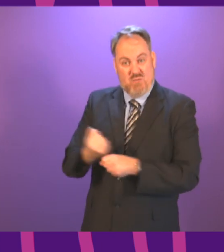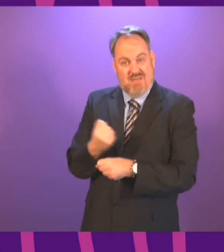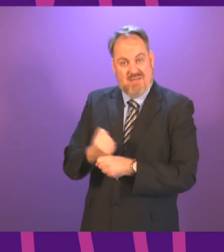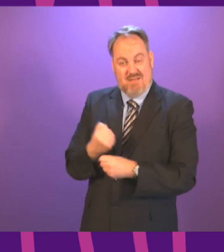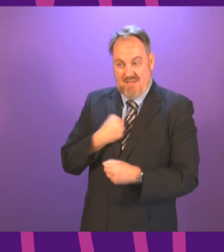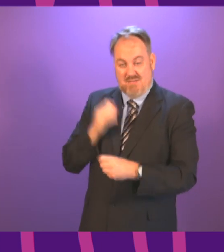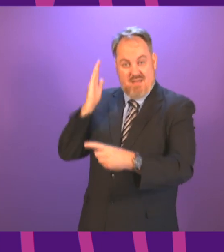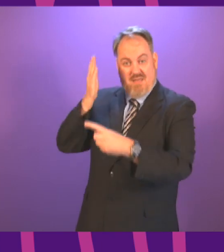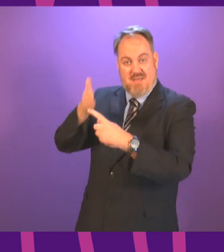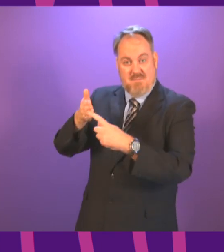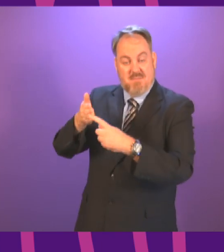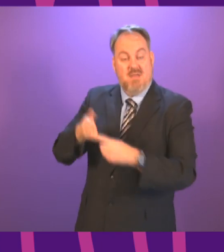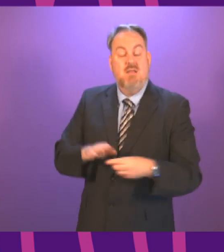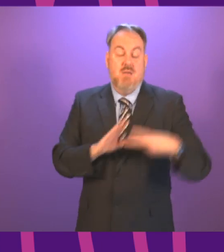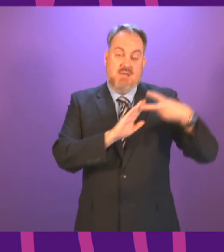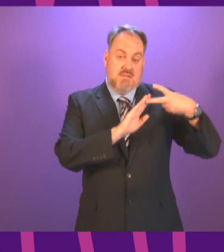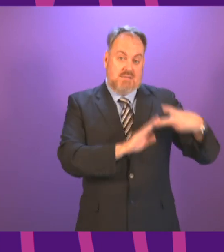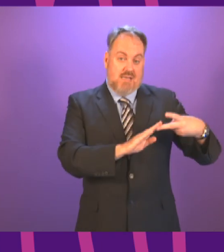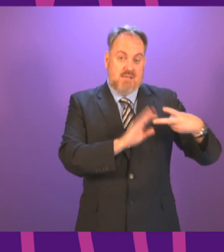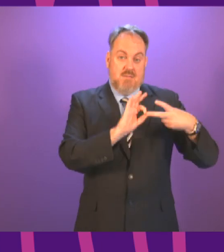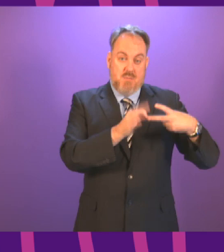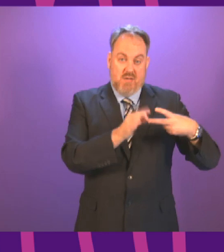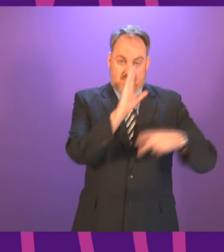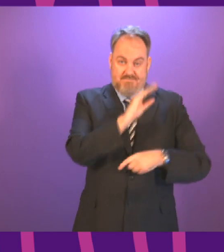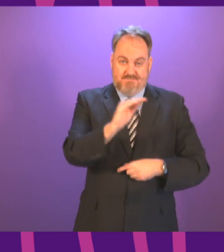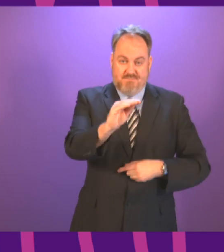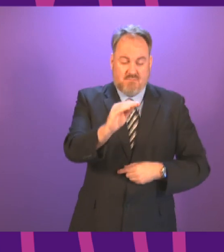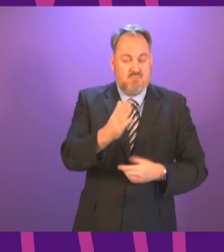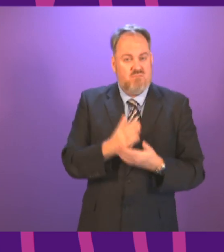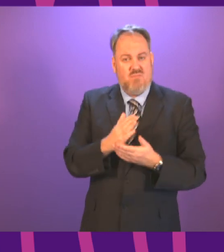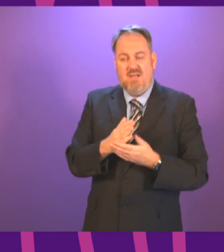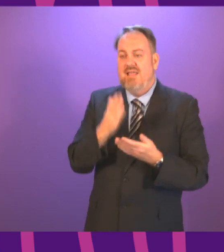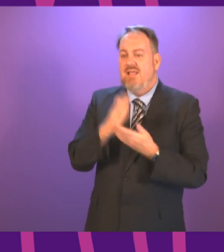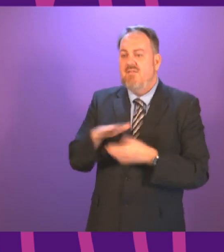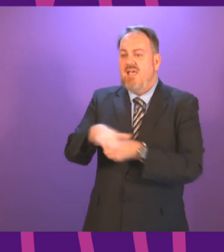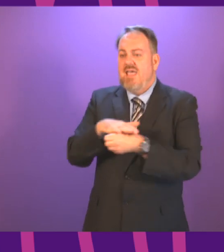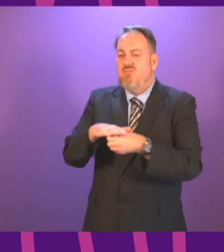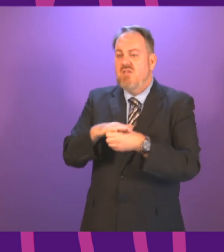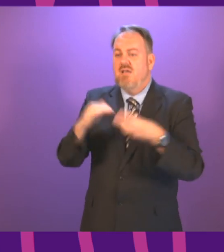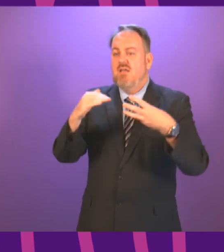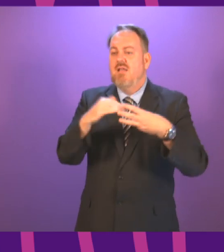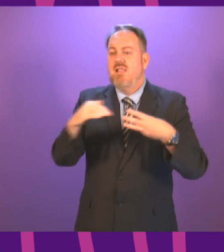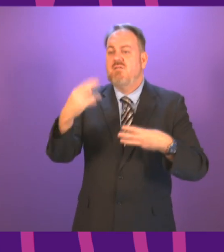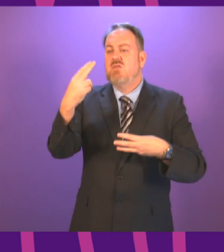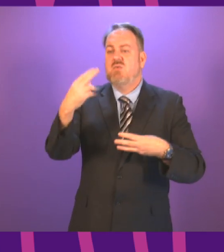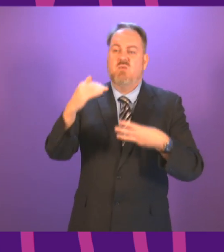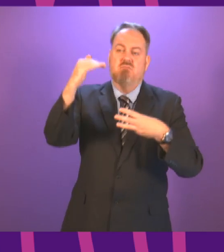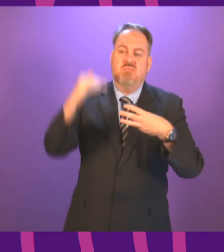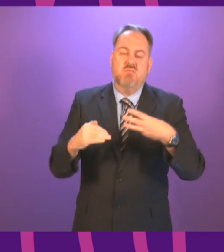Turning to my second point, we must also recognise that taking an area down a level is not a